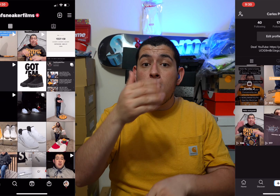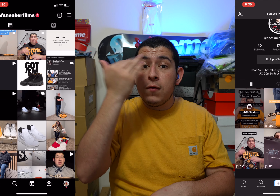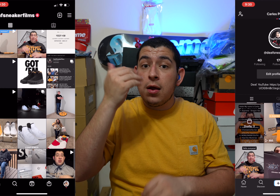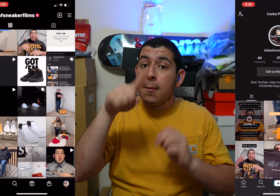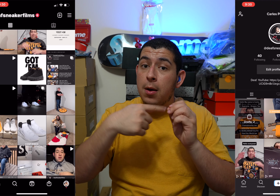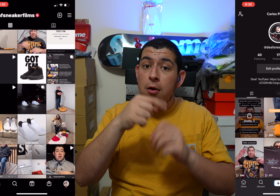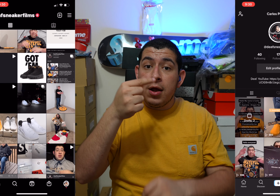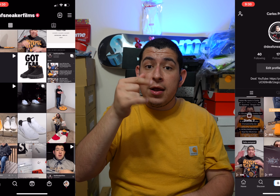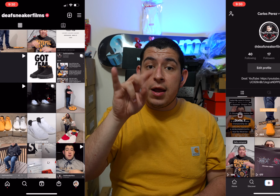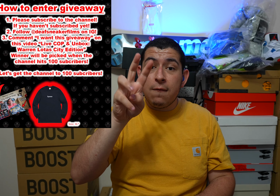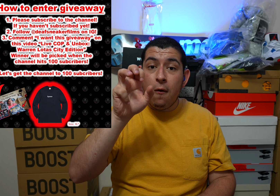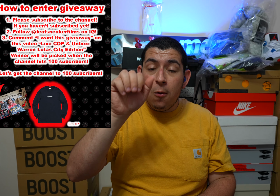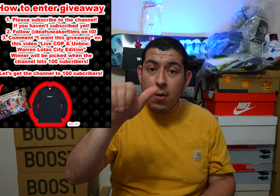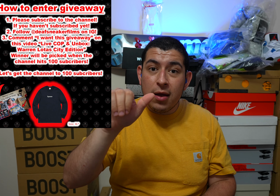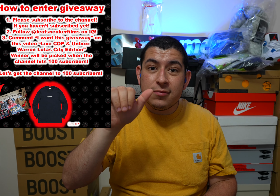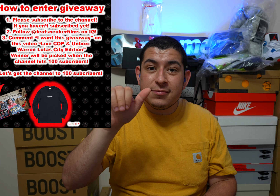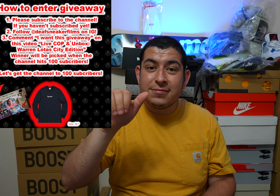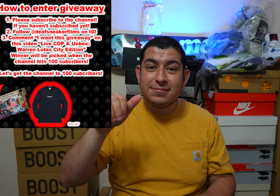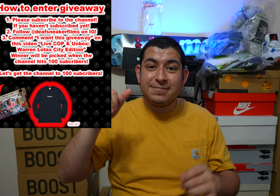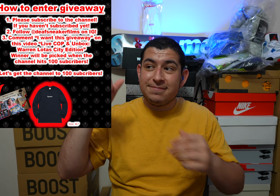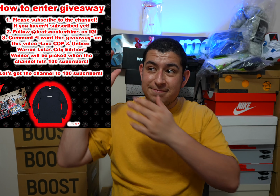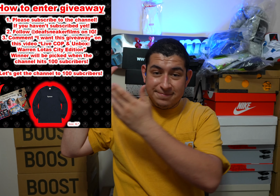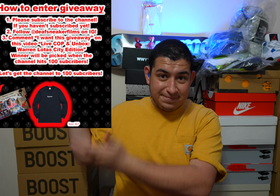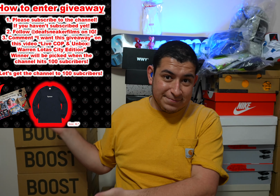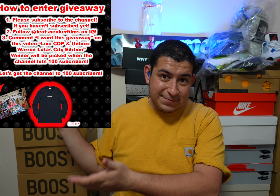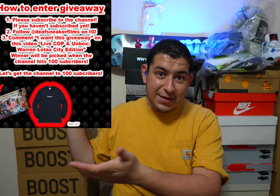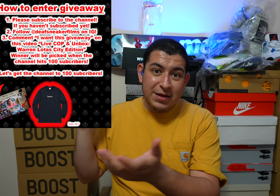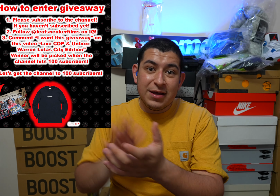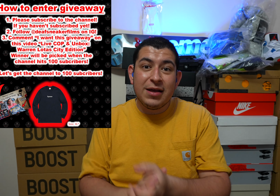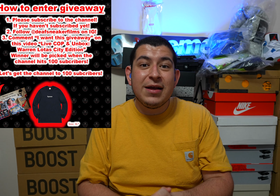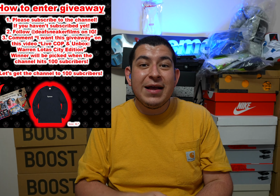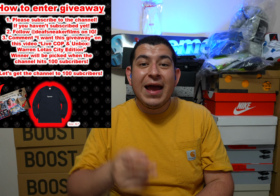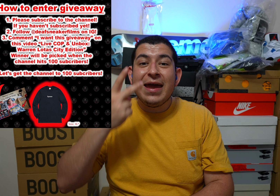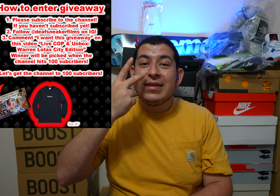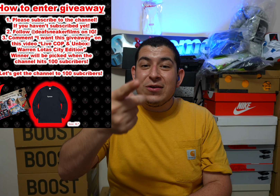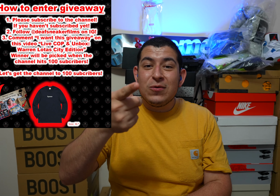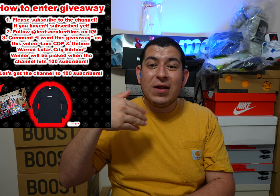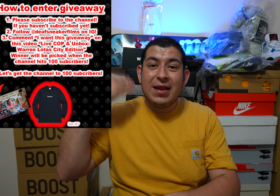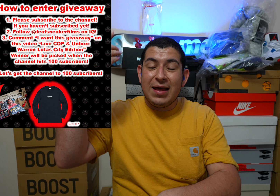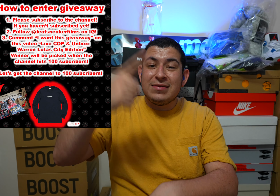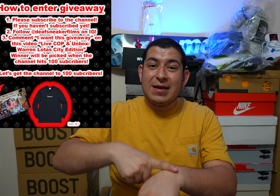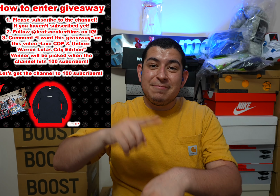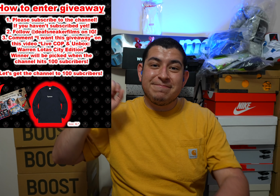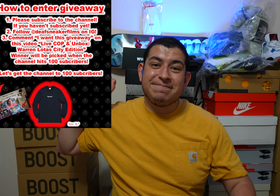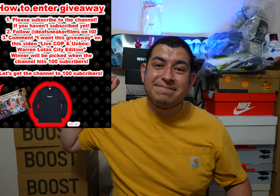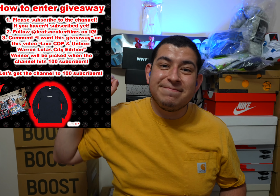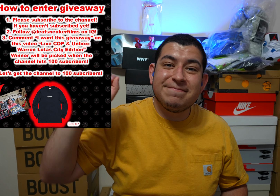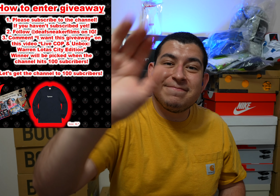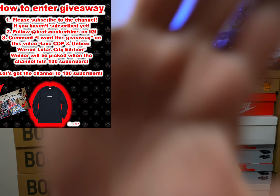Don’t forget about this channel will be a giveaway! See you next time!